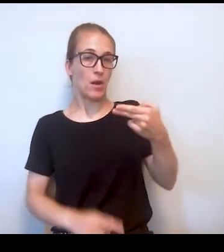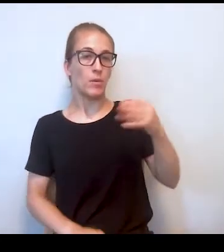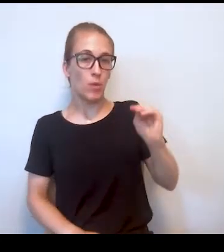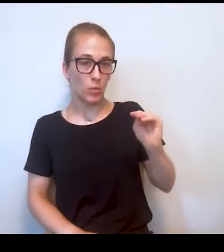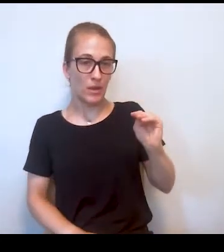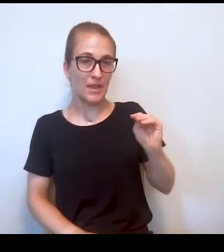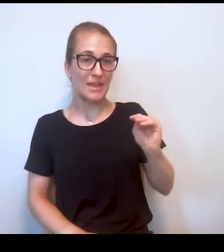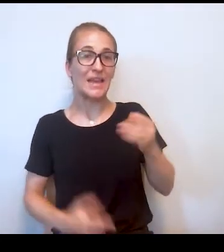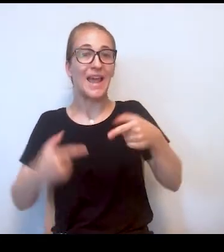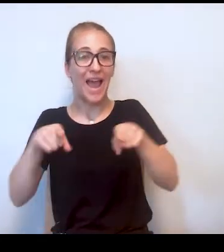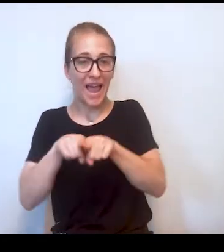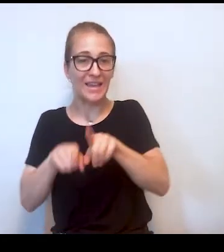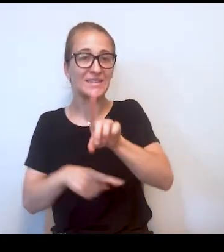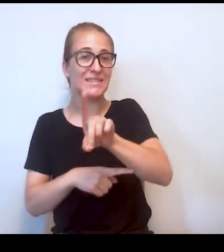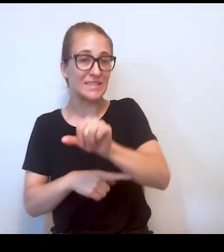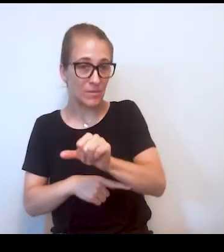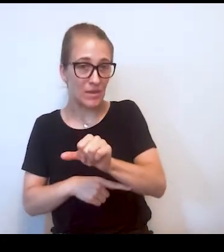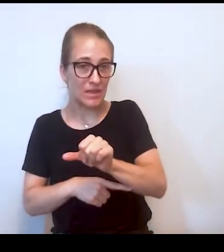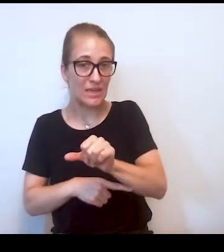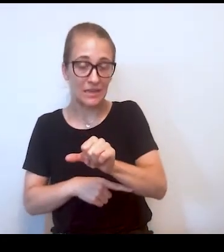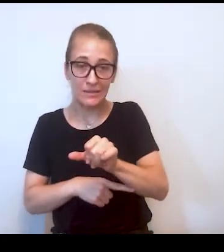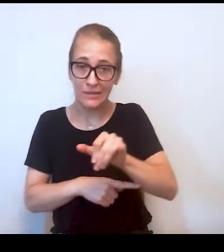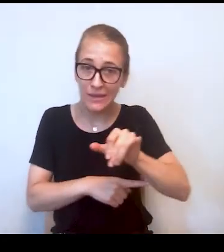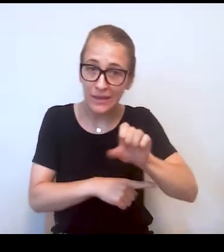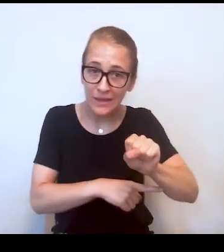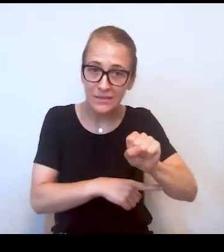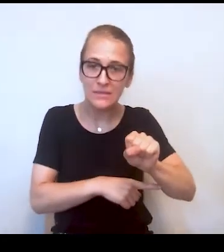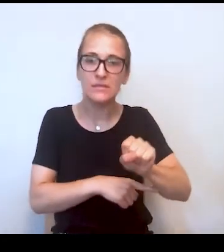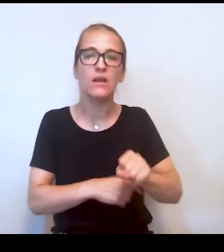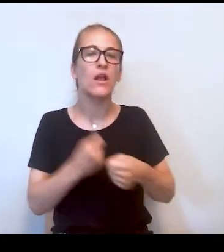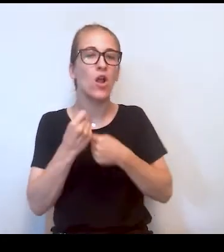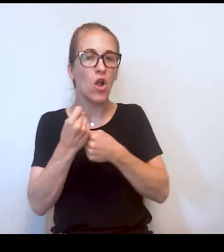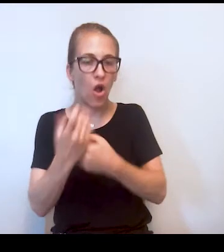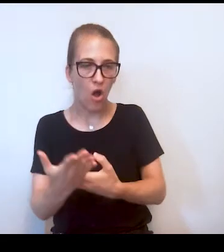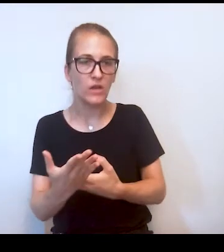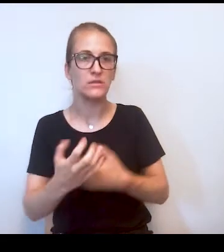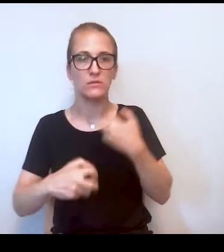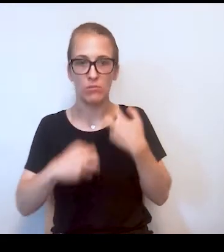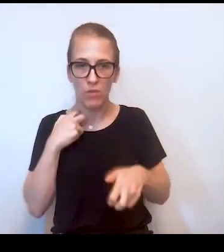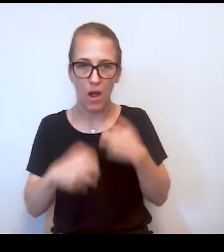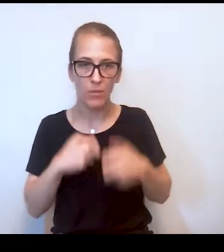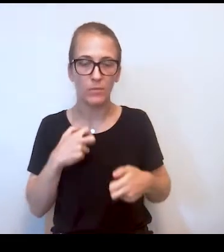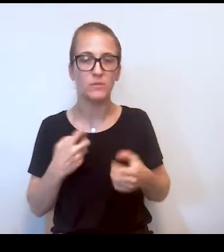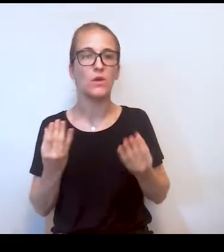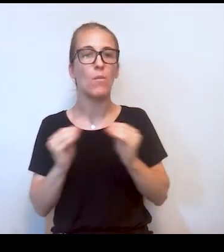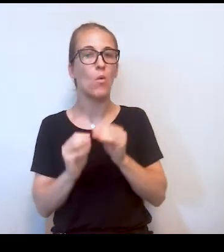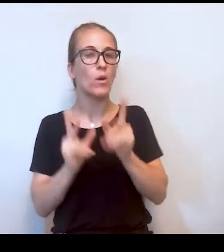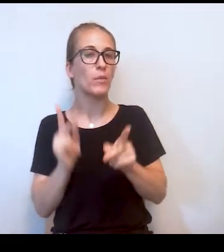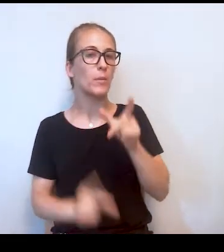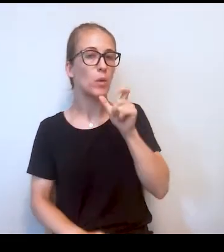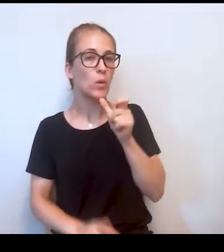There are more people who are disabled and hypermobile than there are who are hypermobile